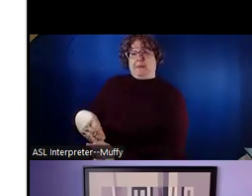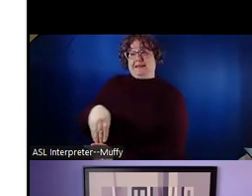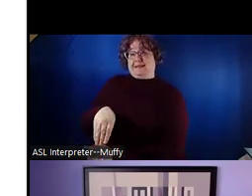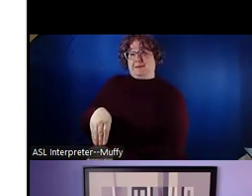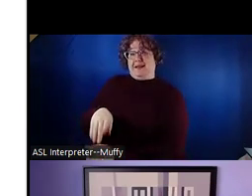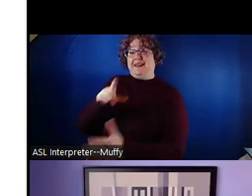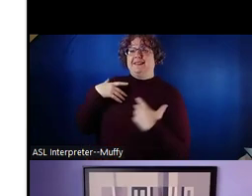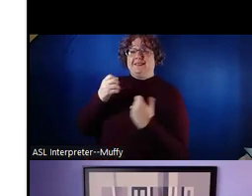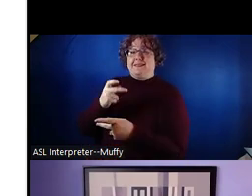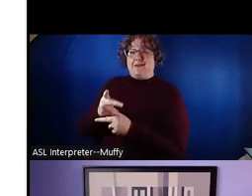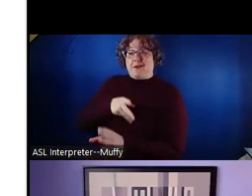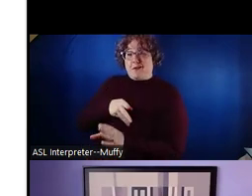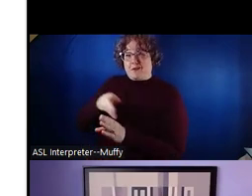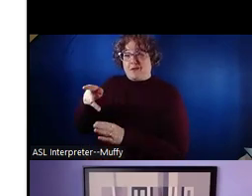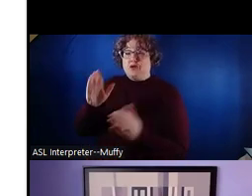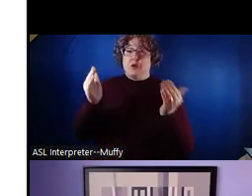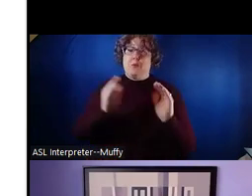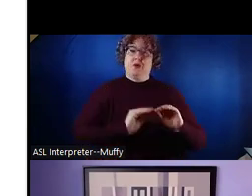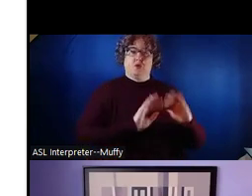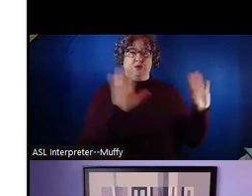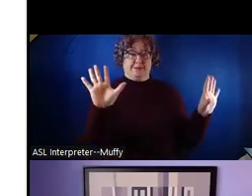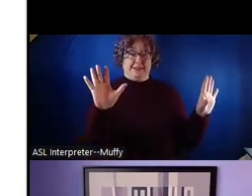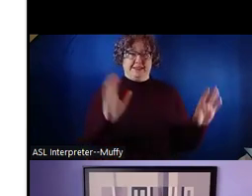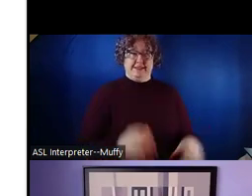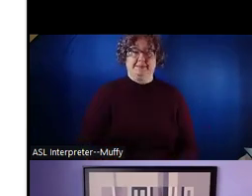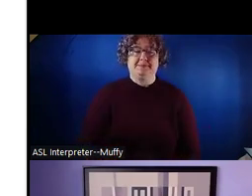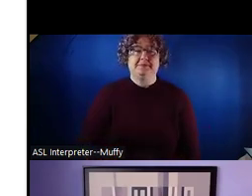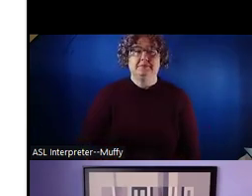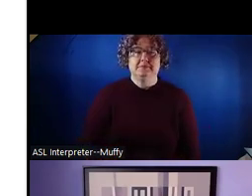compared to the research on explicit bias. And one of the reasons for this